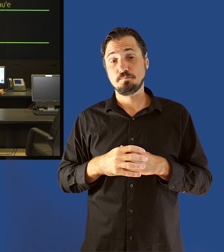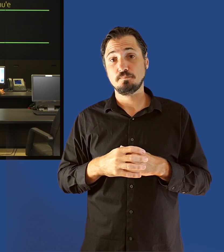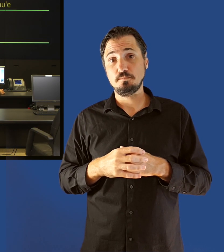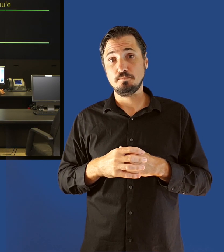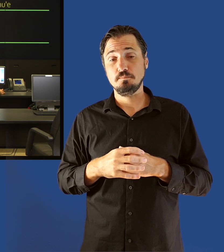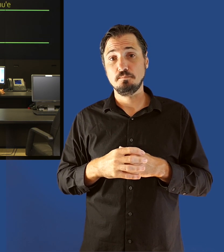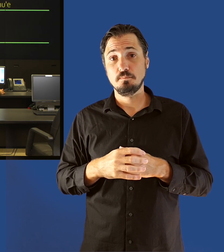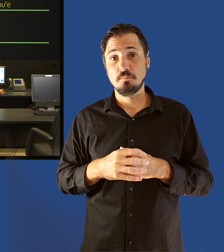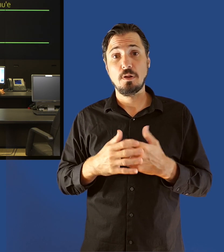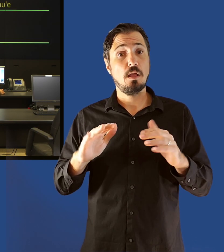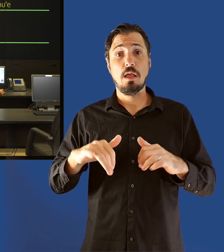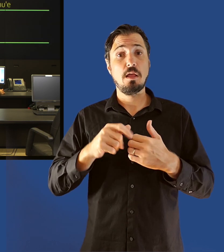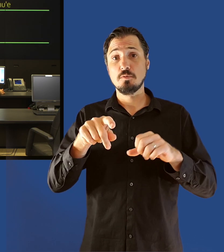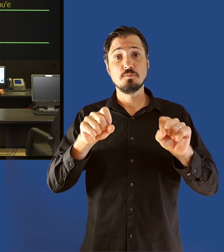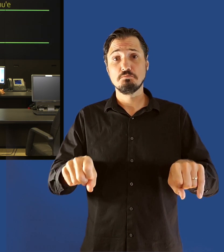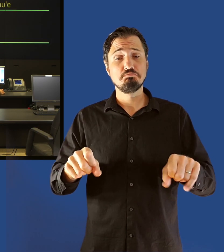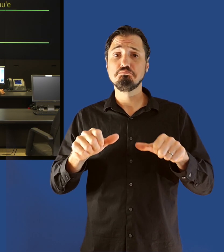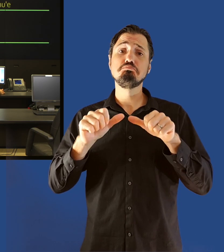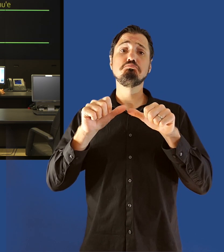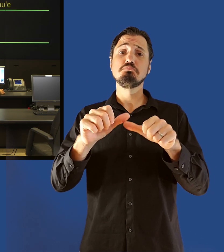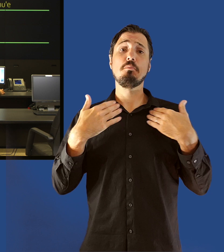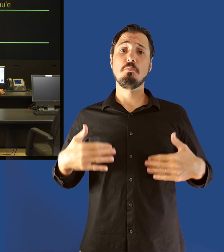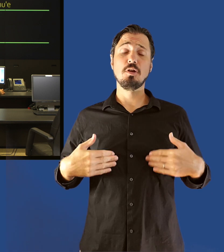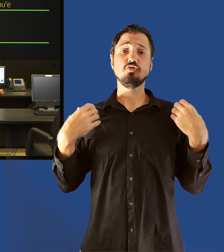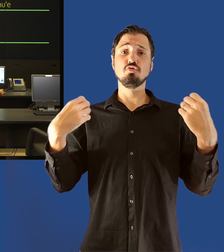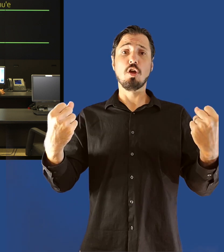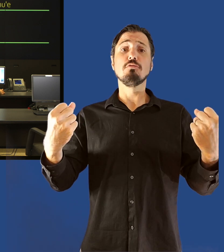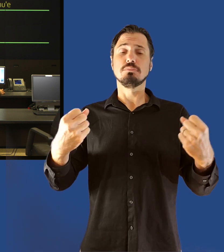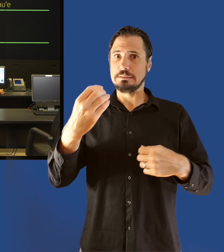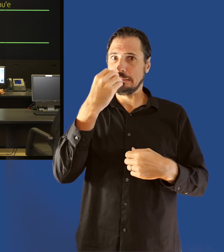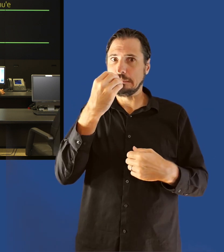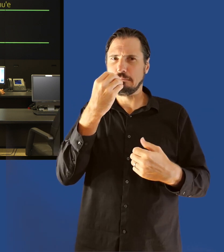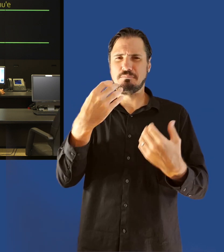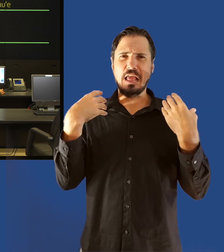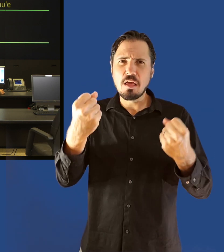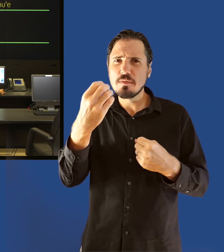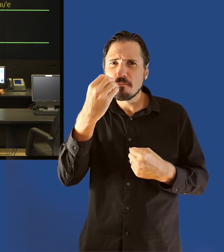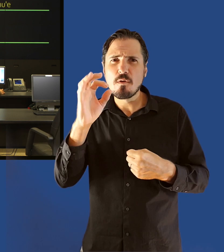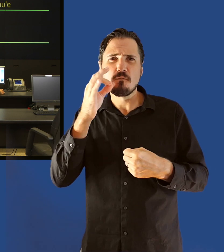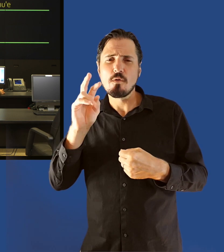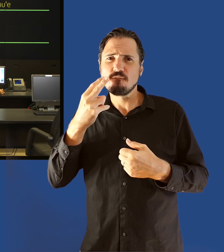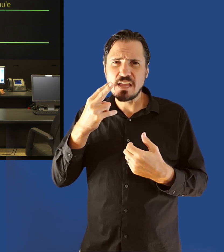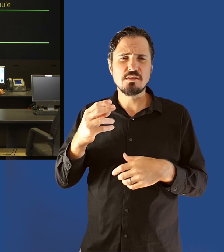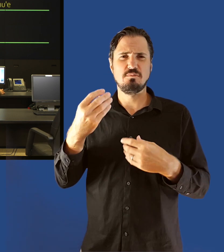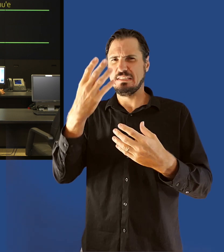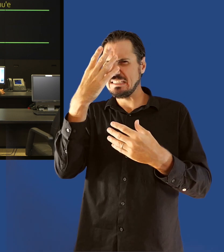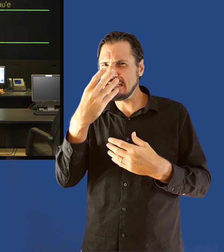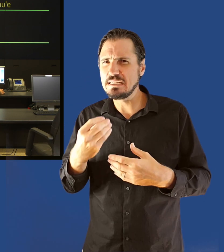The best way to stay healthy is to eat healthy foods, get enough sleep, refrain from drugs and alcohol, and get your exercise.